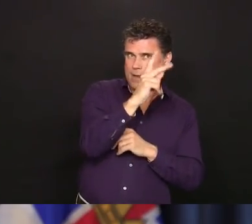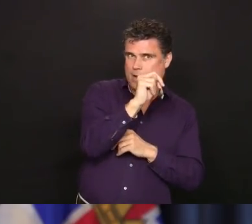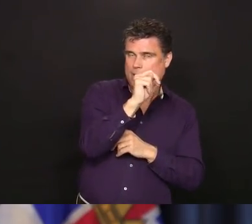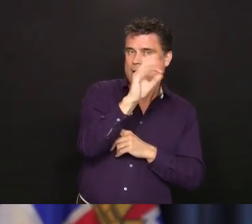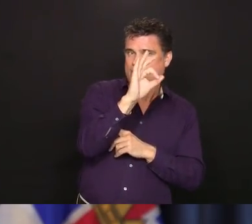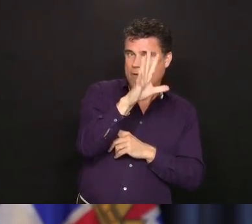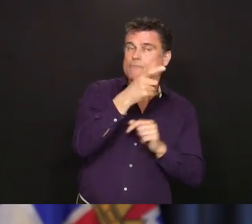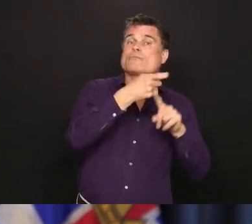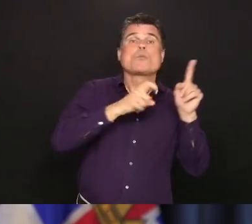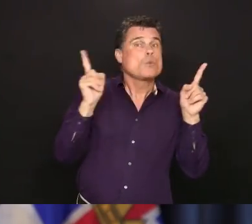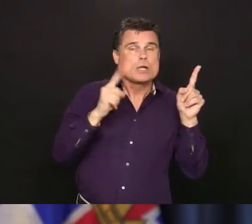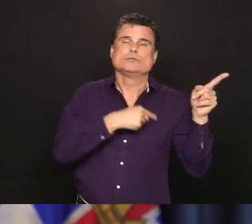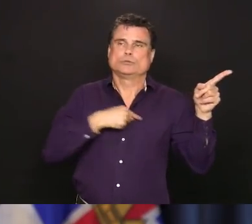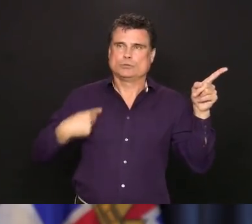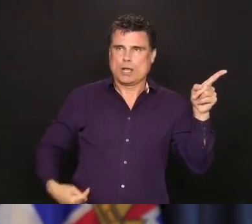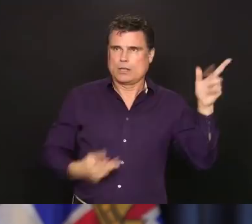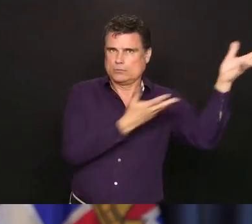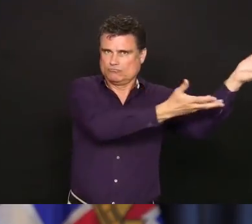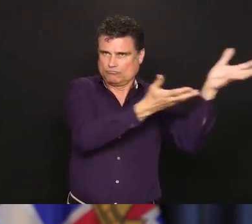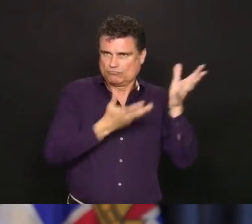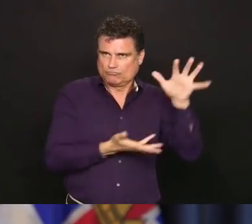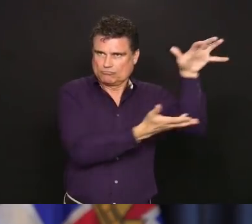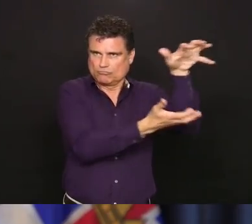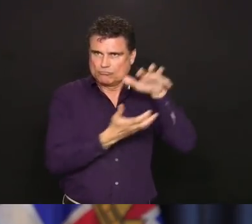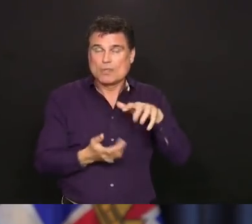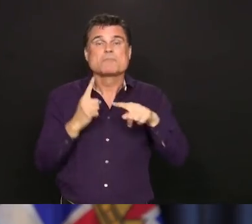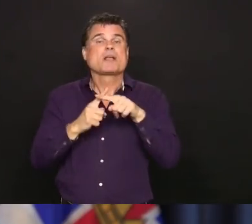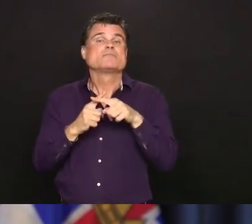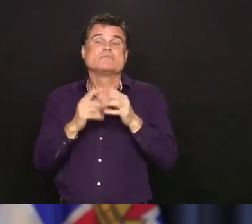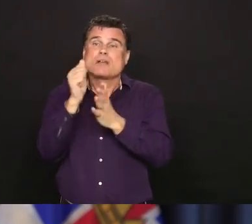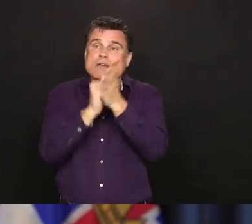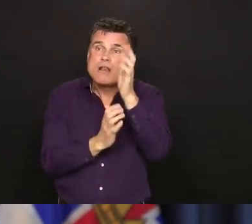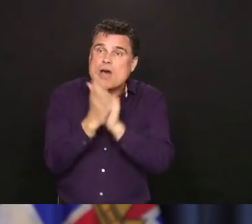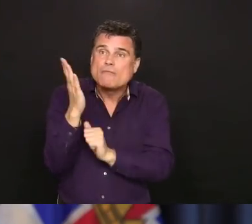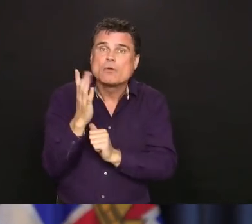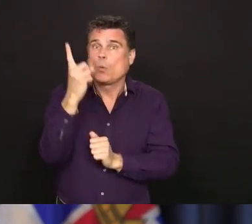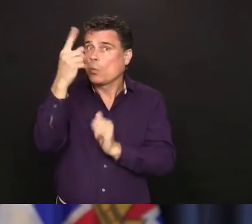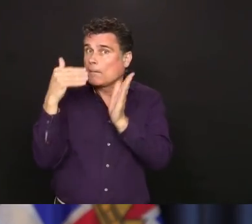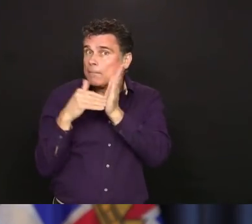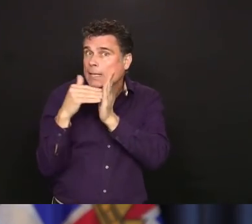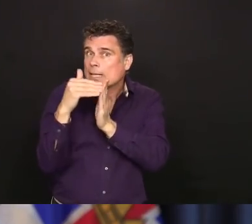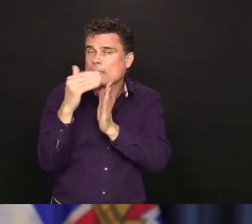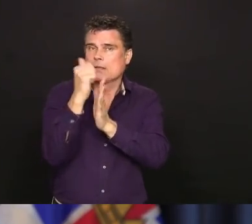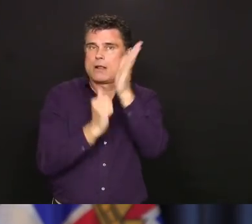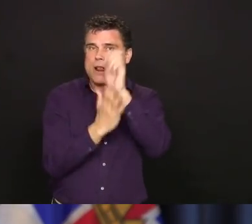sets. From the federal government, and these are tested and in the system,